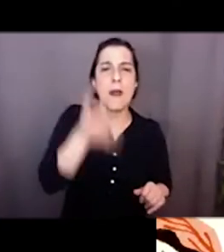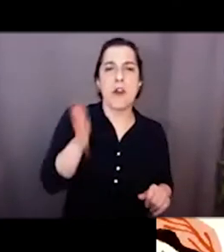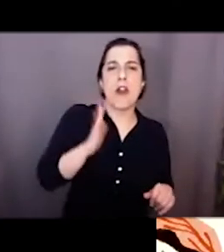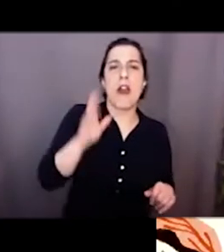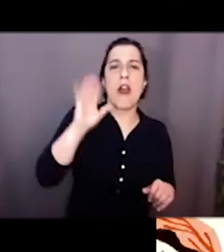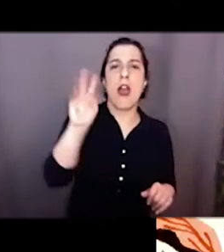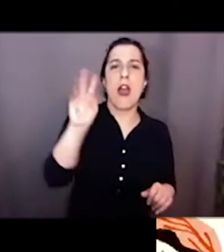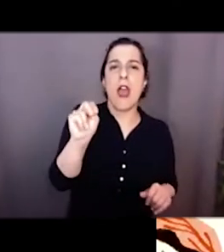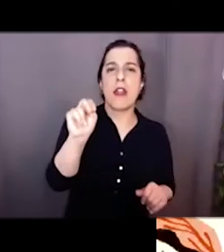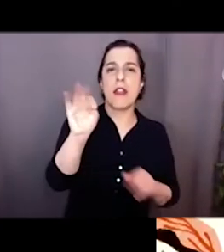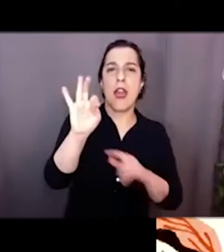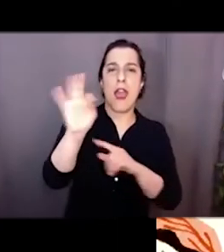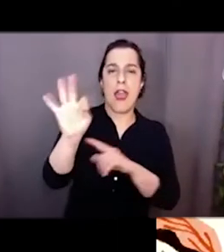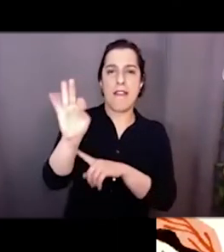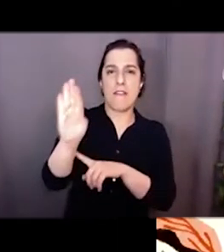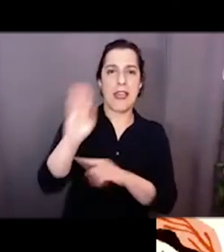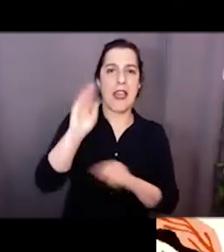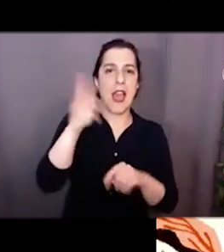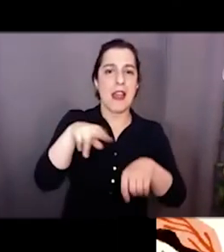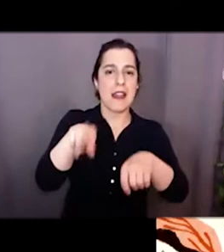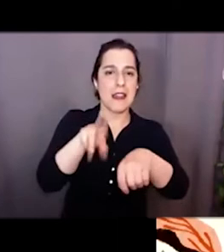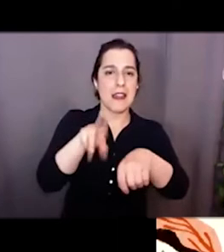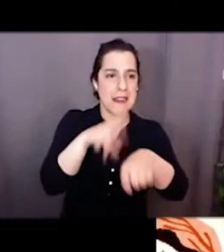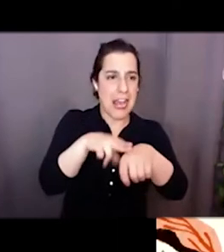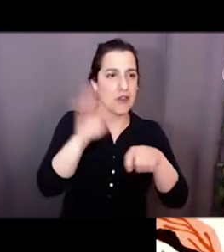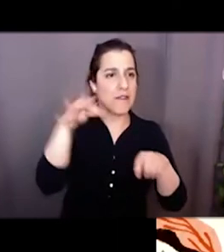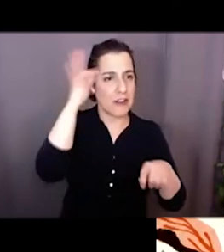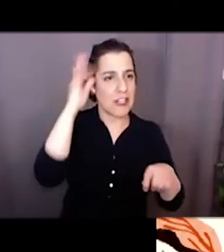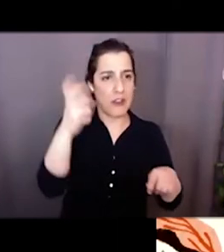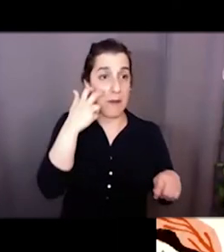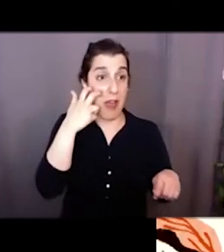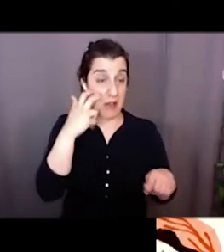We are a volunteer driven organization with a very small paid staff and over